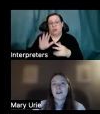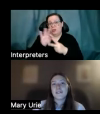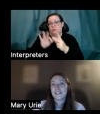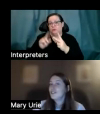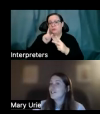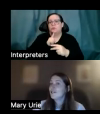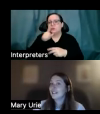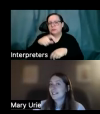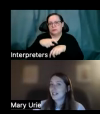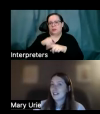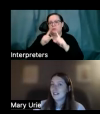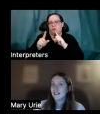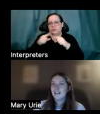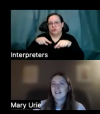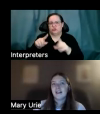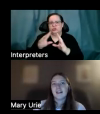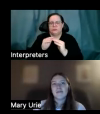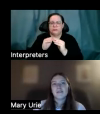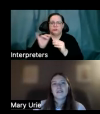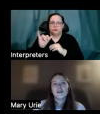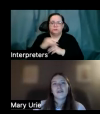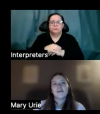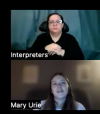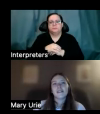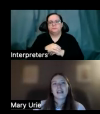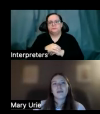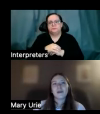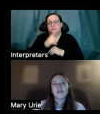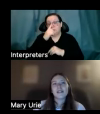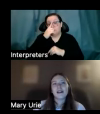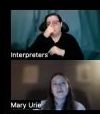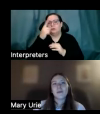conversations during the session. So for example, some